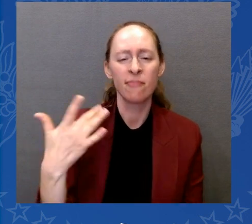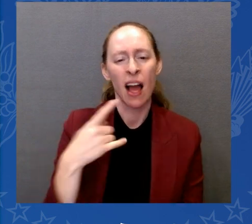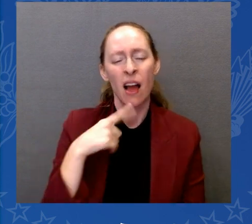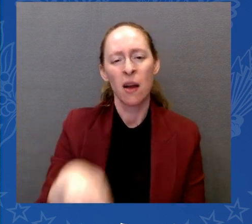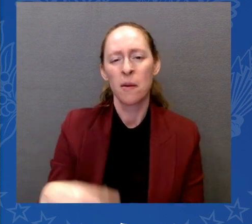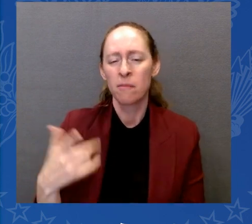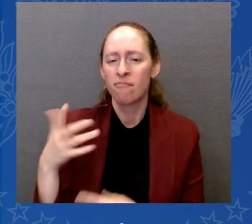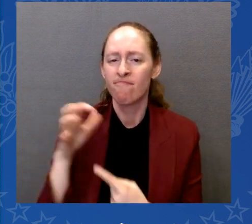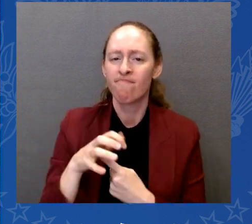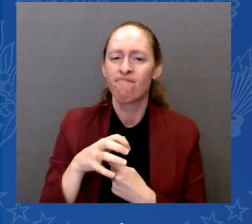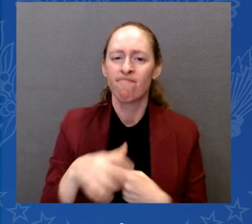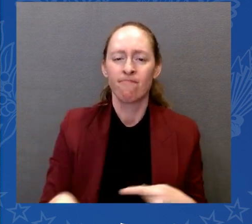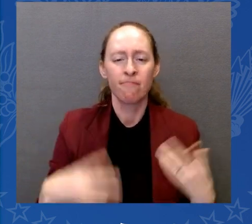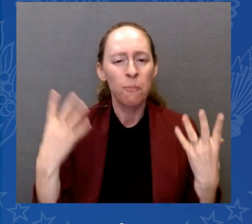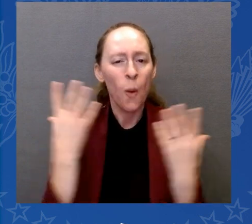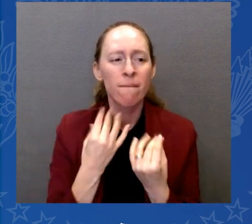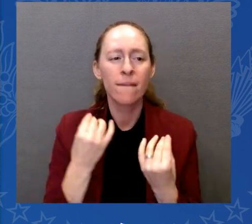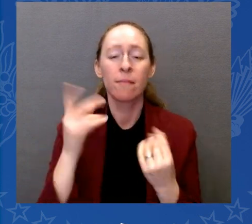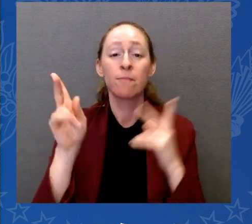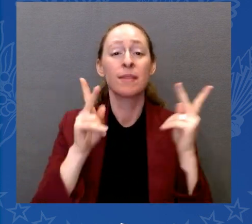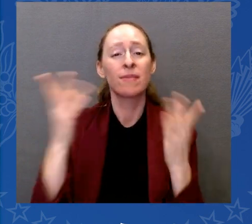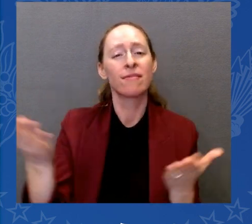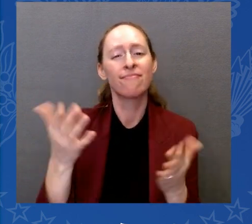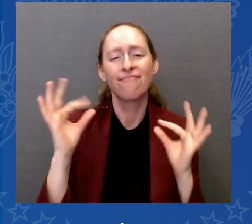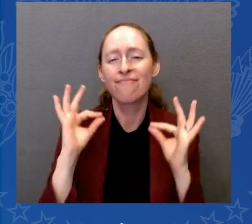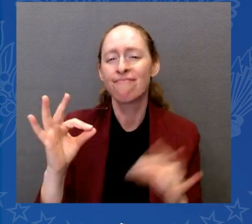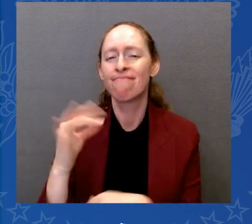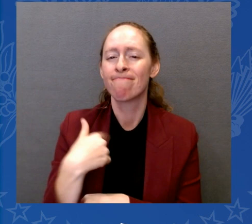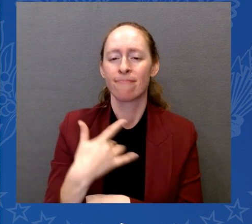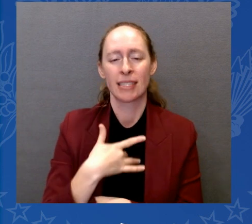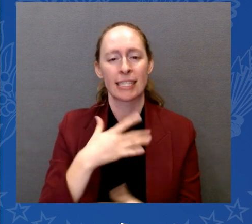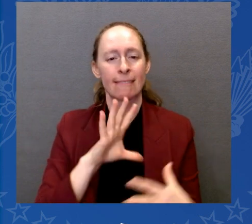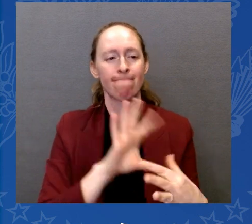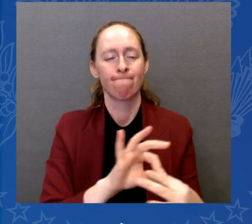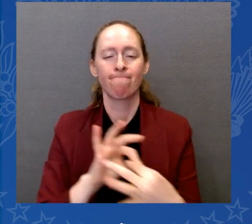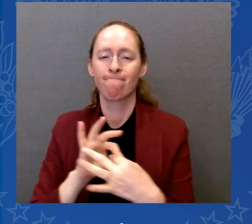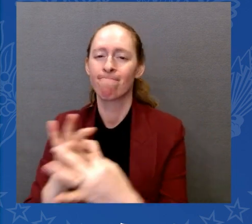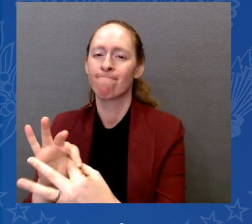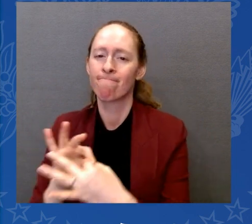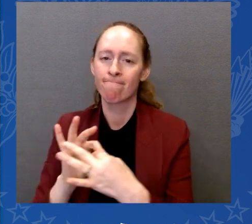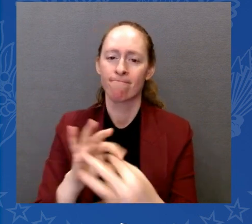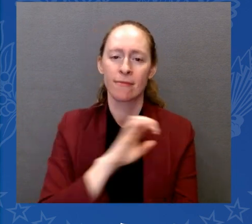and respect for the forests around us, and they provide us nourishment, both physical and spiritual.